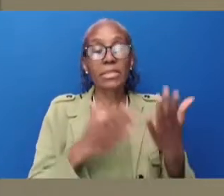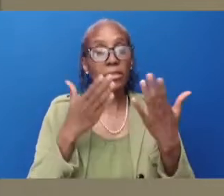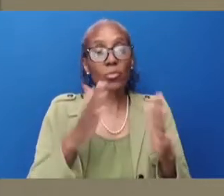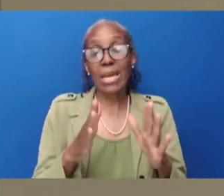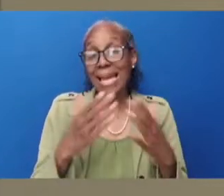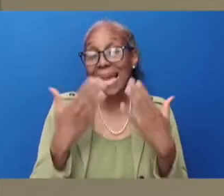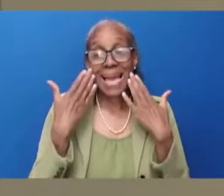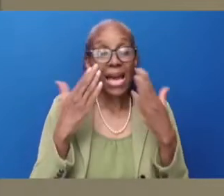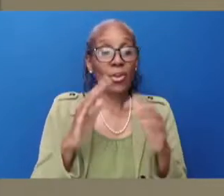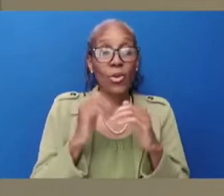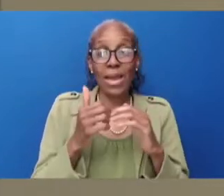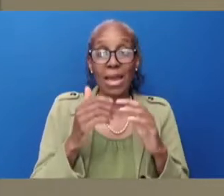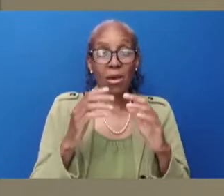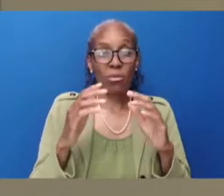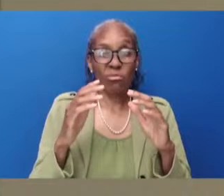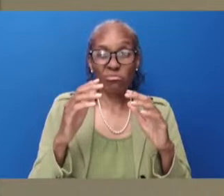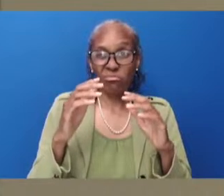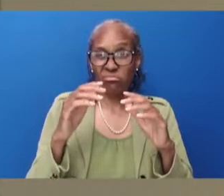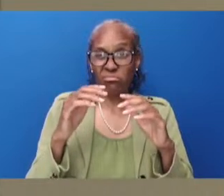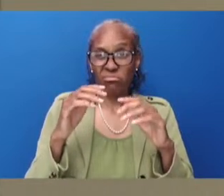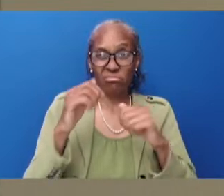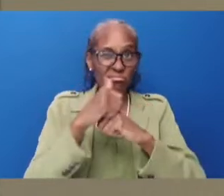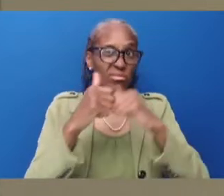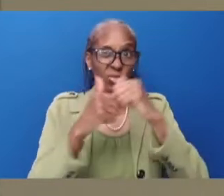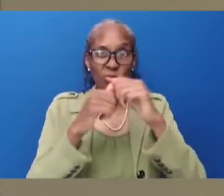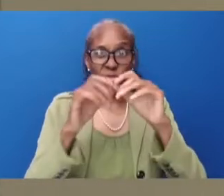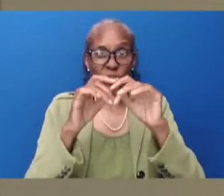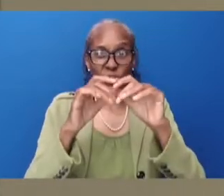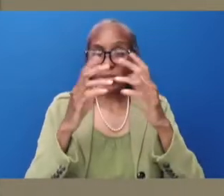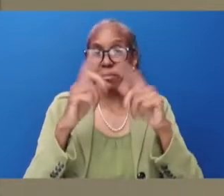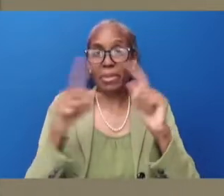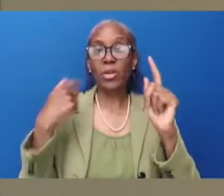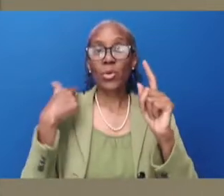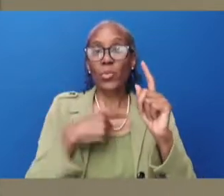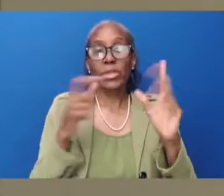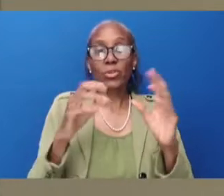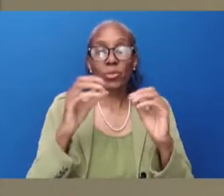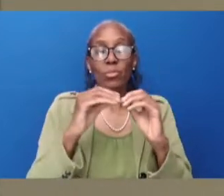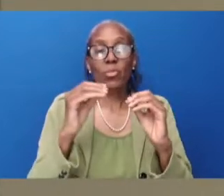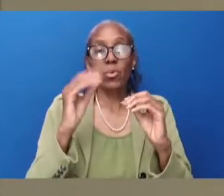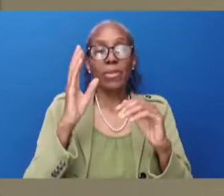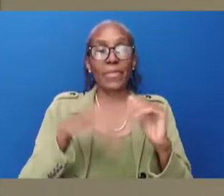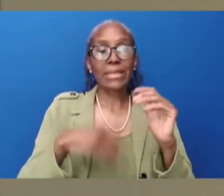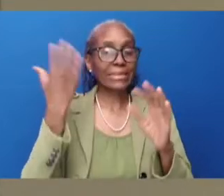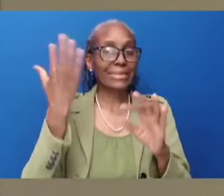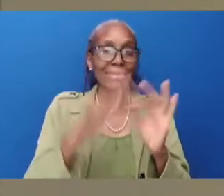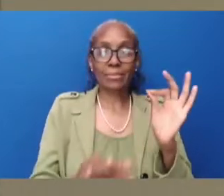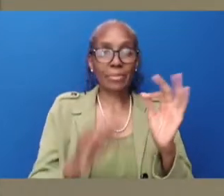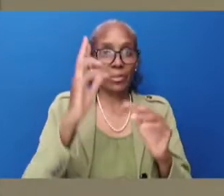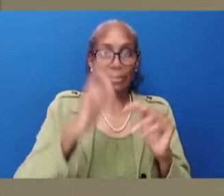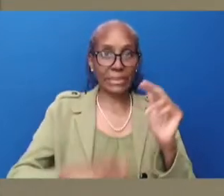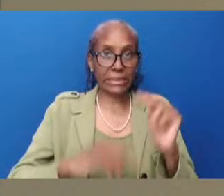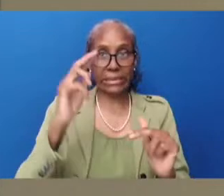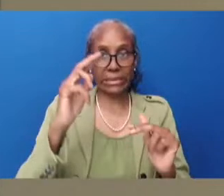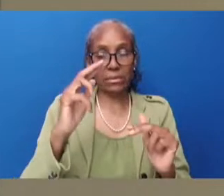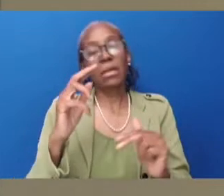ADVANTAGE OF THAT IN SOME WAY OR FASHION. I DON'T KNOW HOW THAT'S FRAMED,